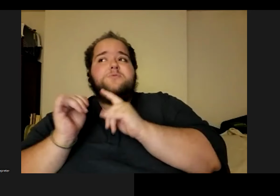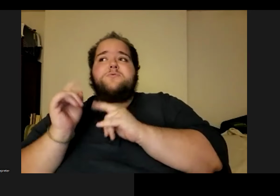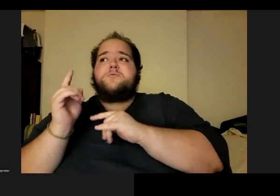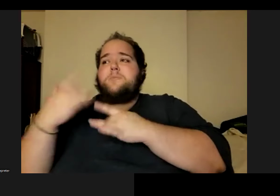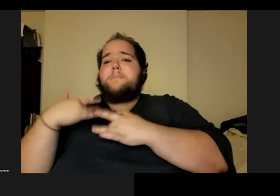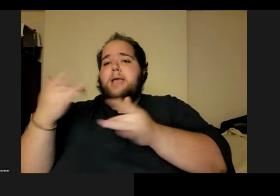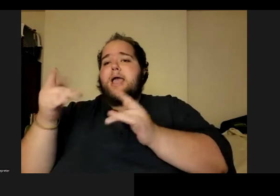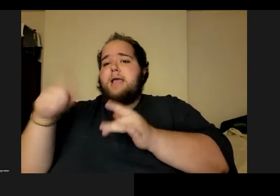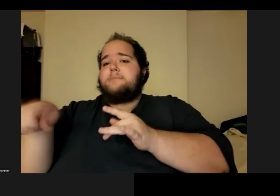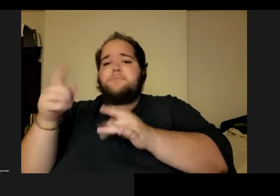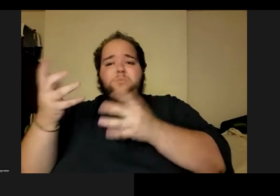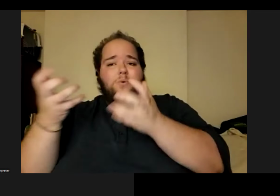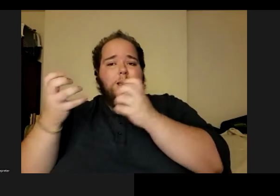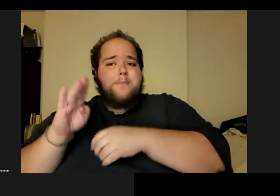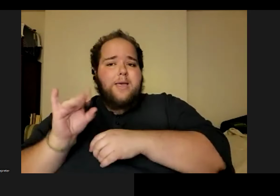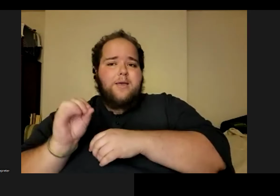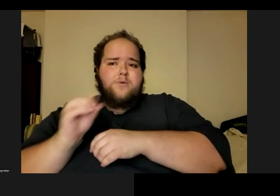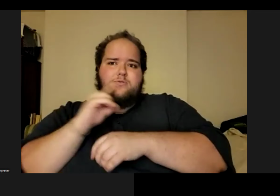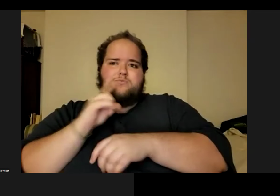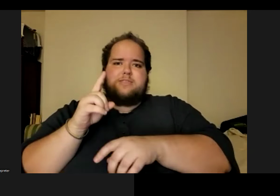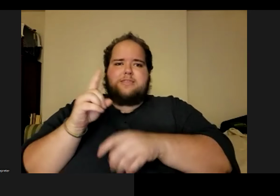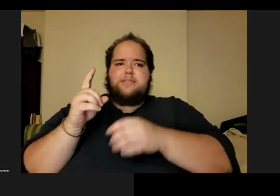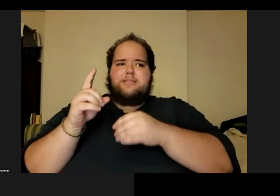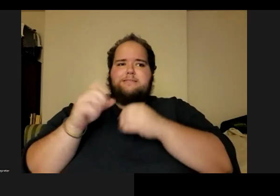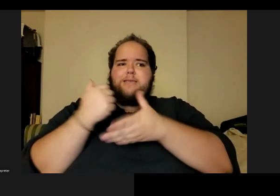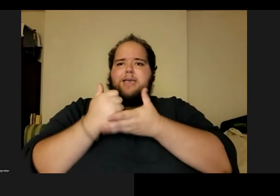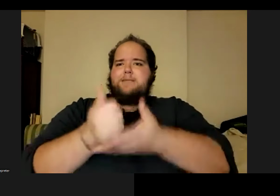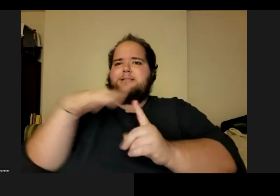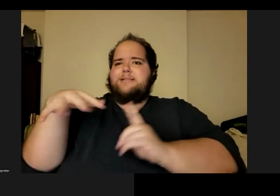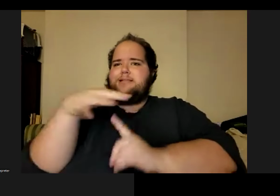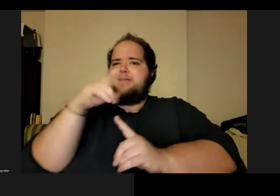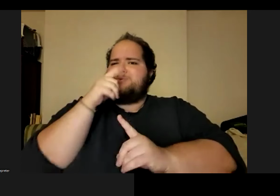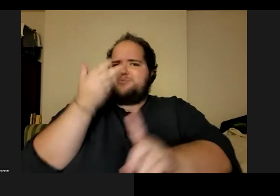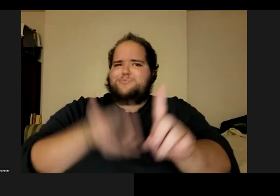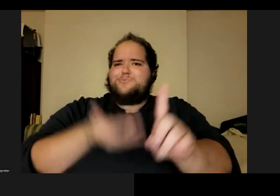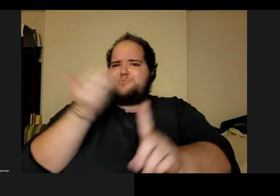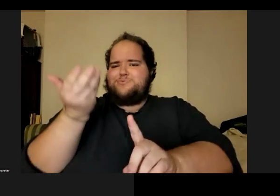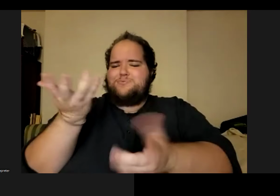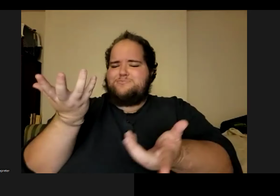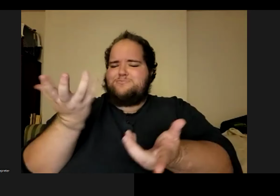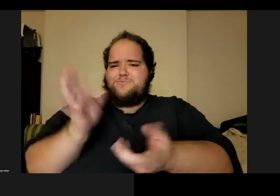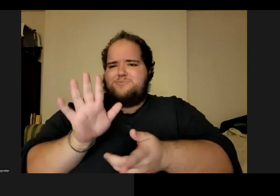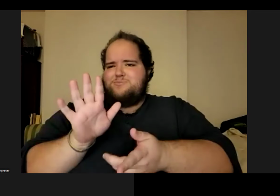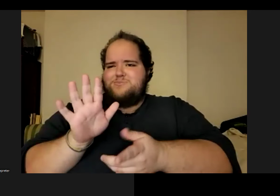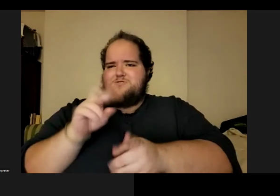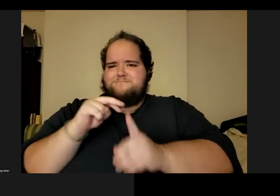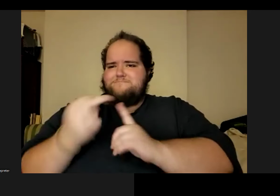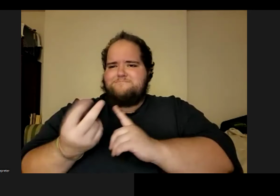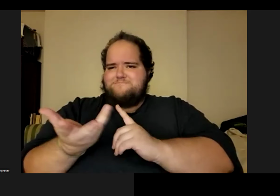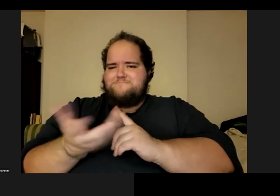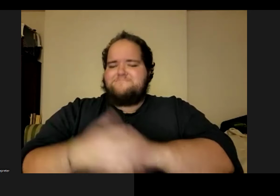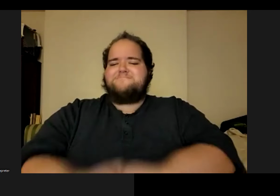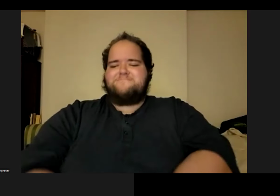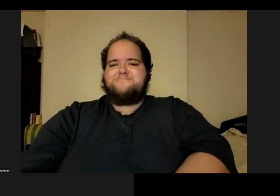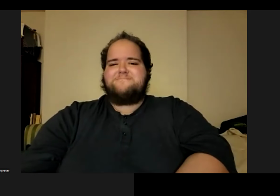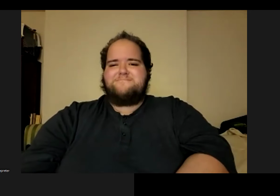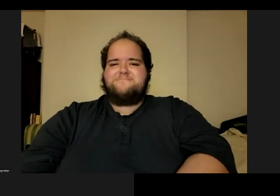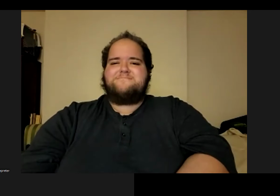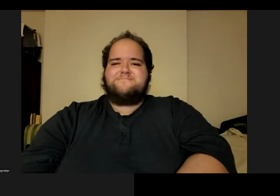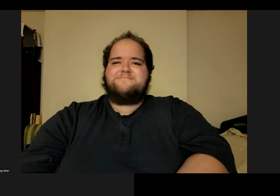So it's just to contextualize kind of like Who are you?